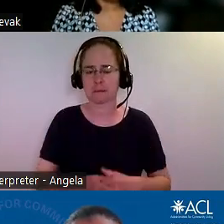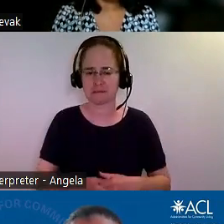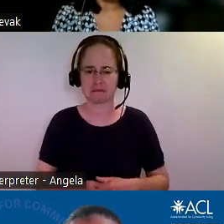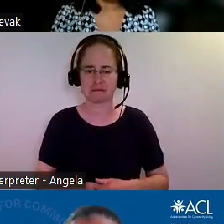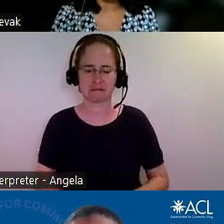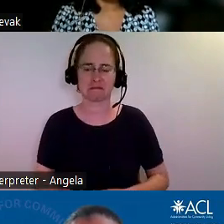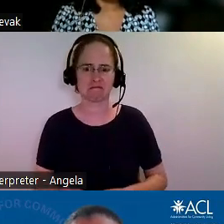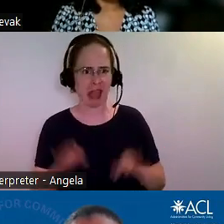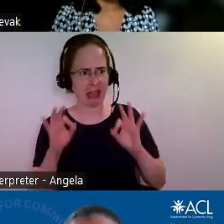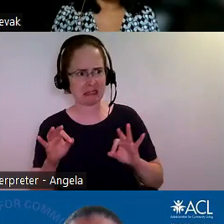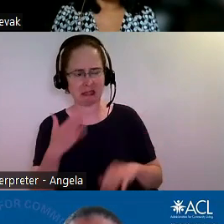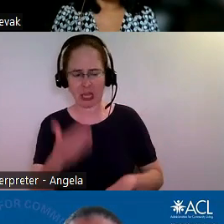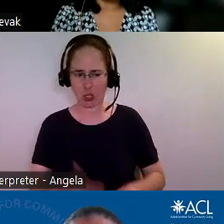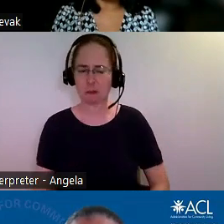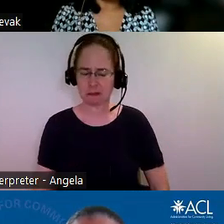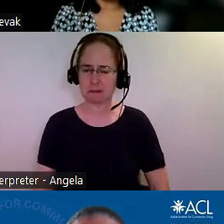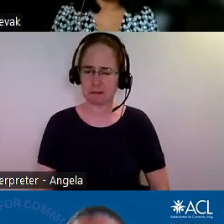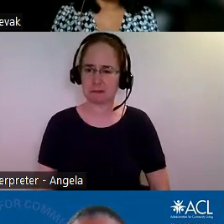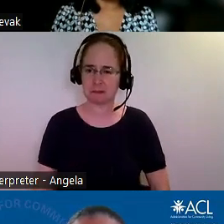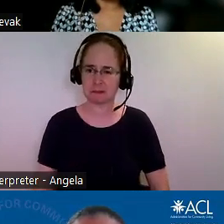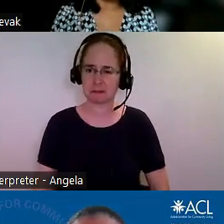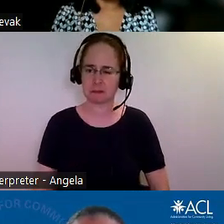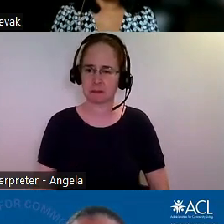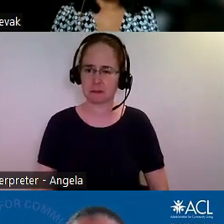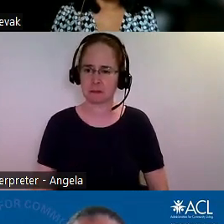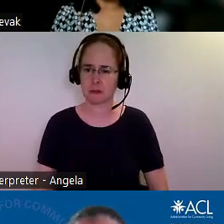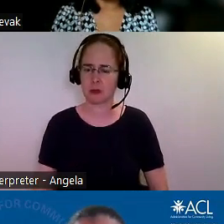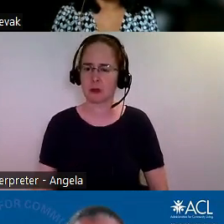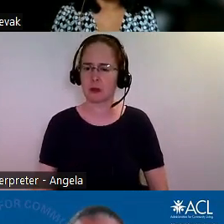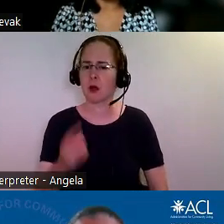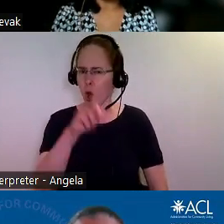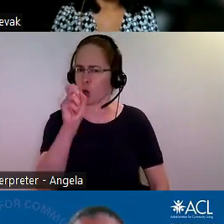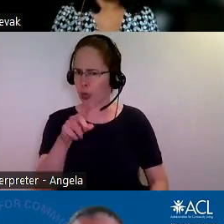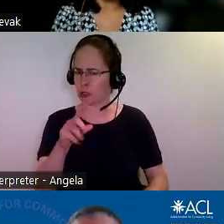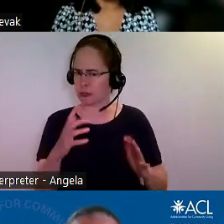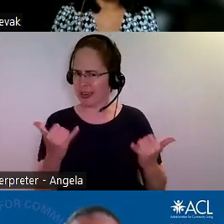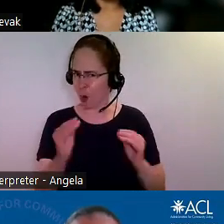(Anjali Forber-Pratt) Excellent. Thank you. One question, which gets into a little more specifics,